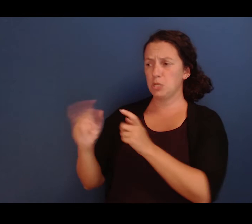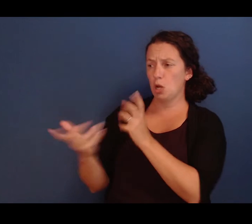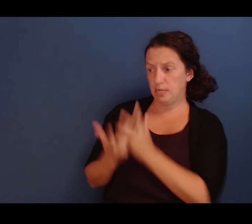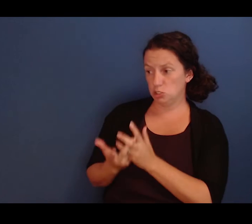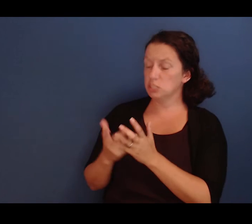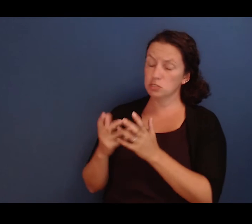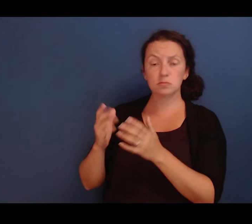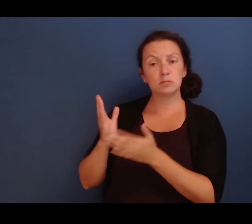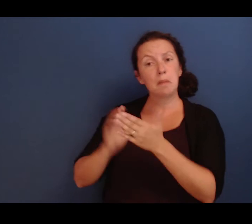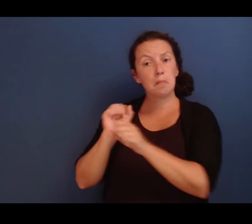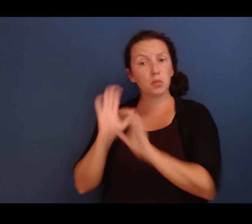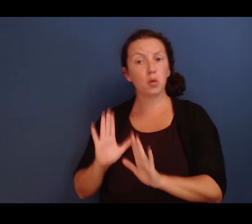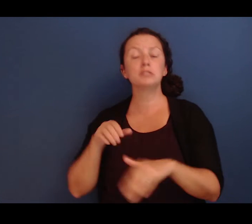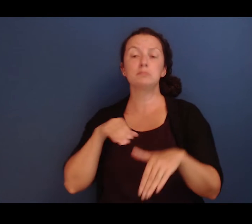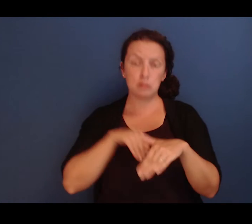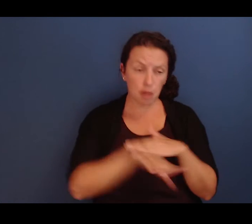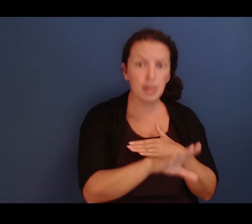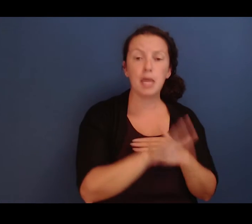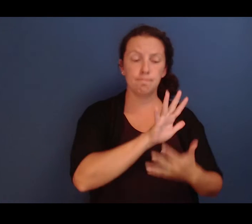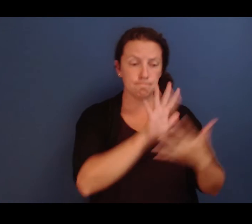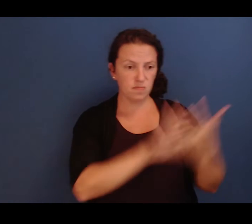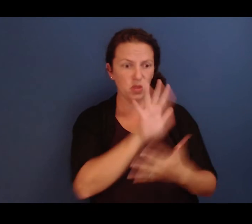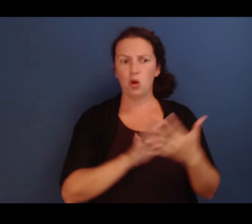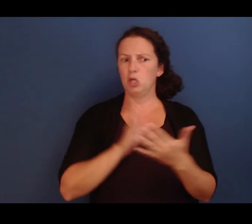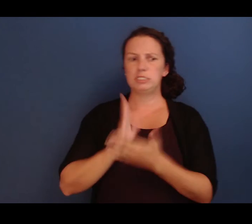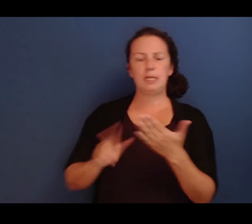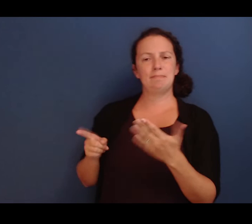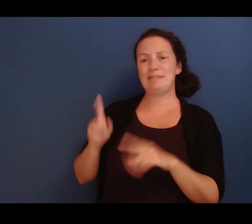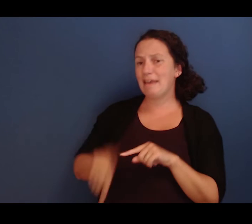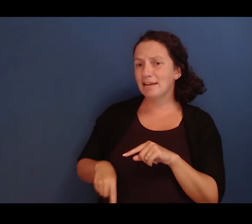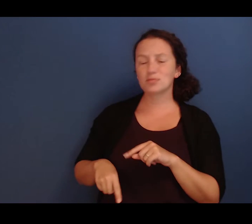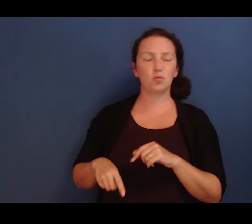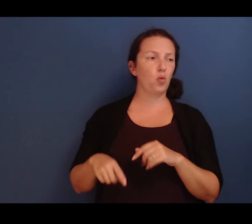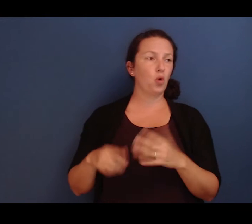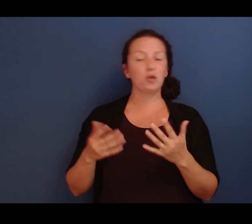come in and for those who can't, or don't wish to, for various reasons. To honor that